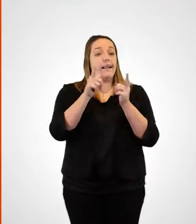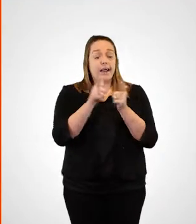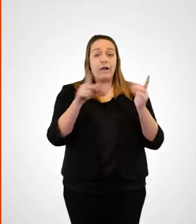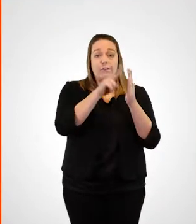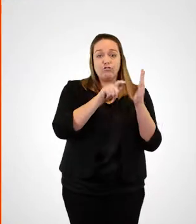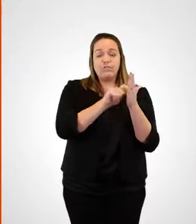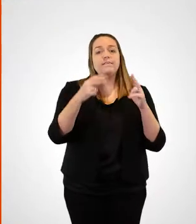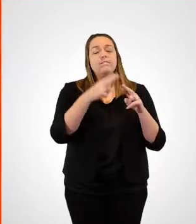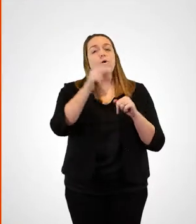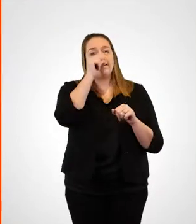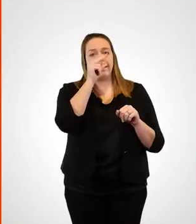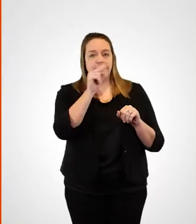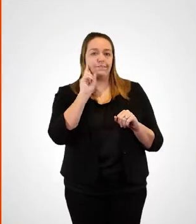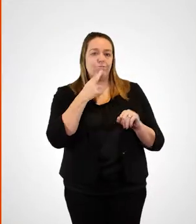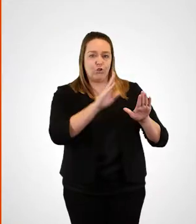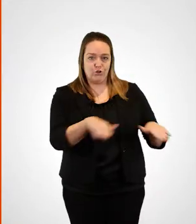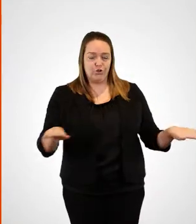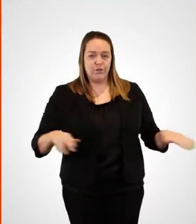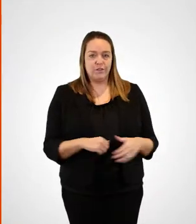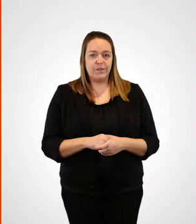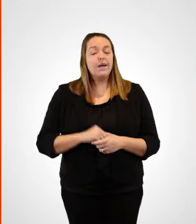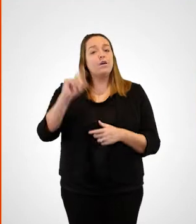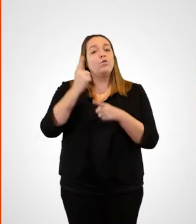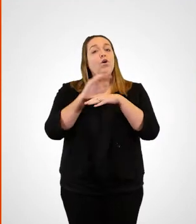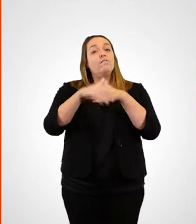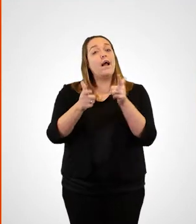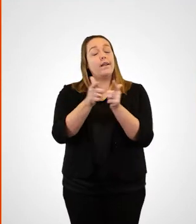and we're going to continue on in talking about making language accessible.